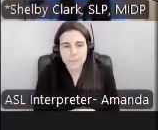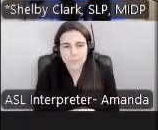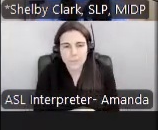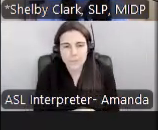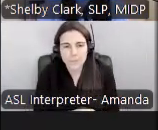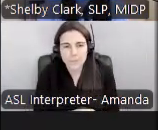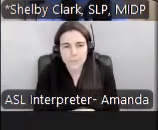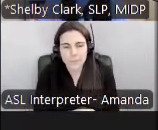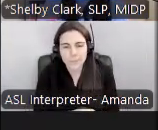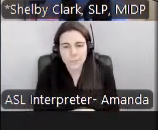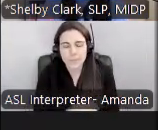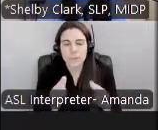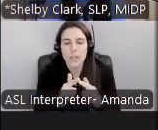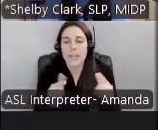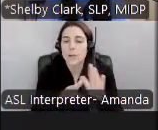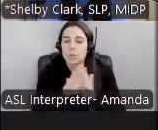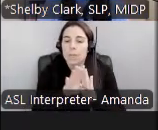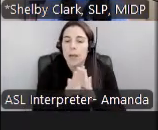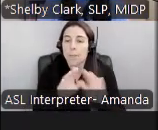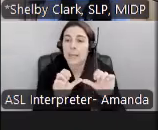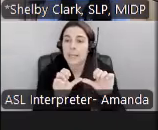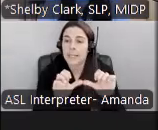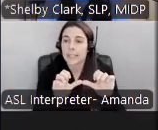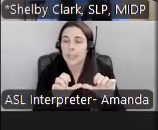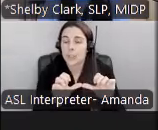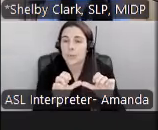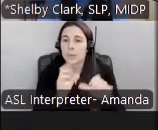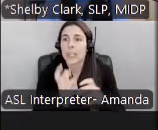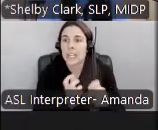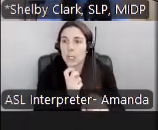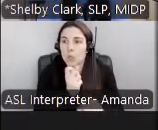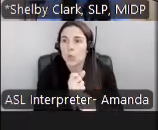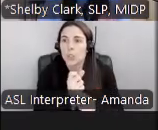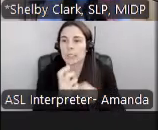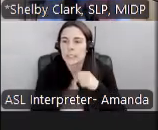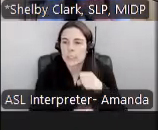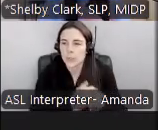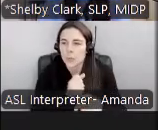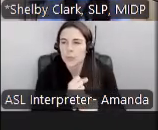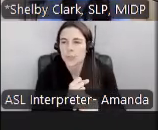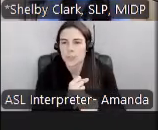Language development continues for years. After they age out of